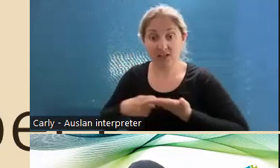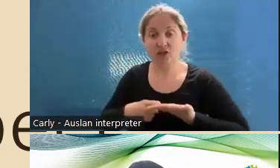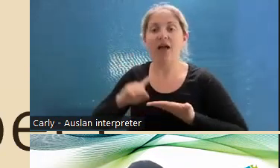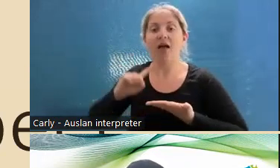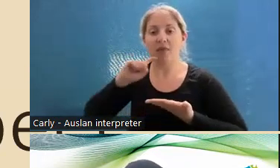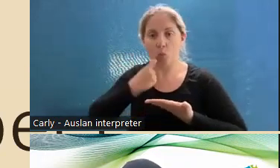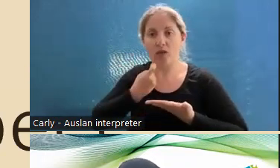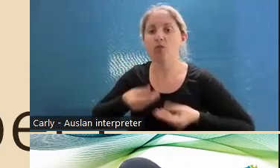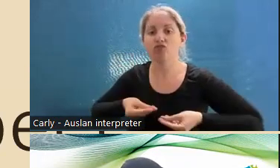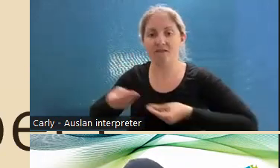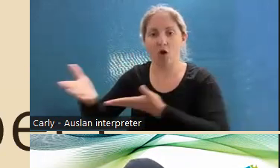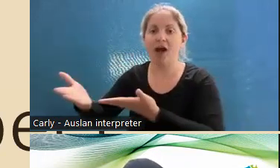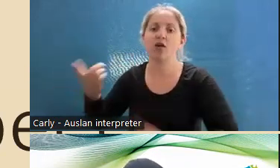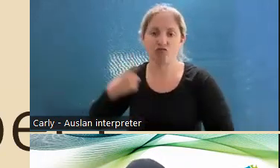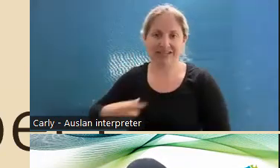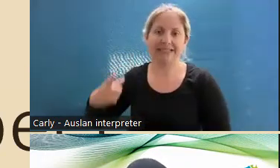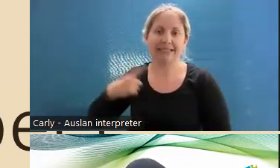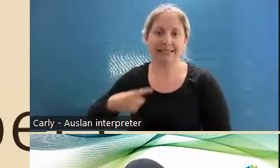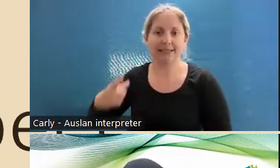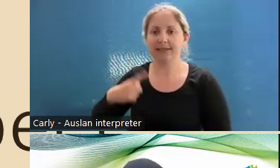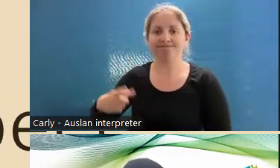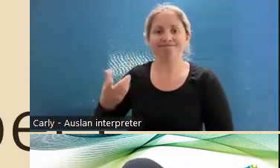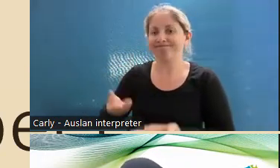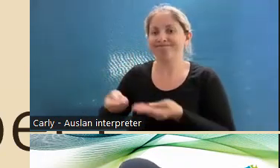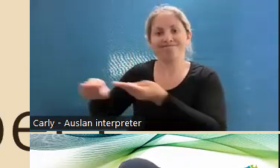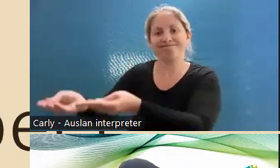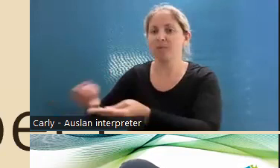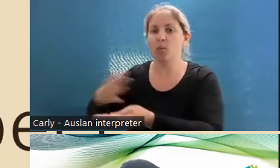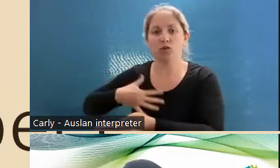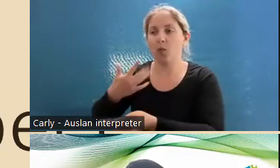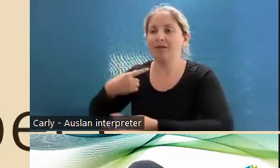with written reasons as to why they have not done so.